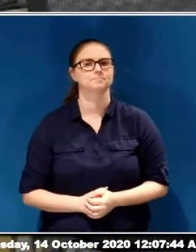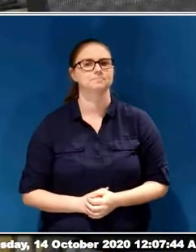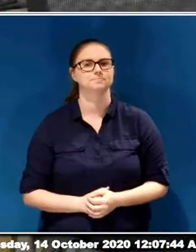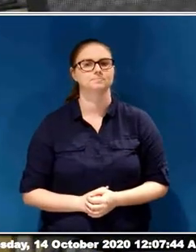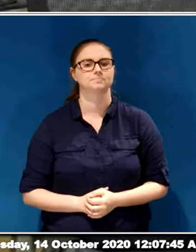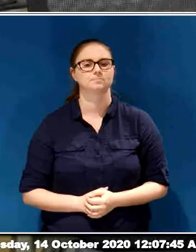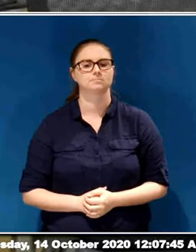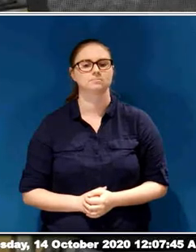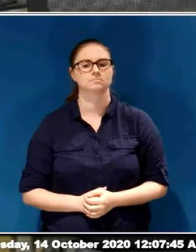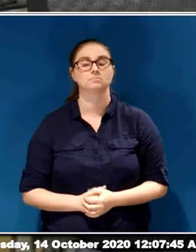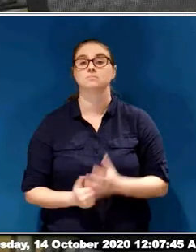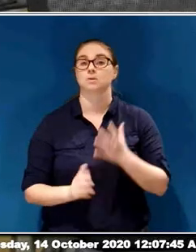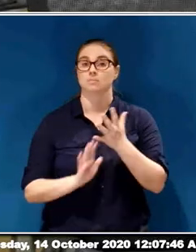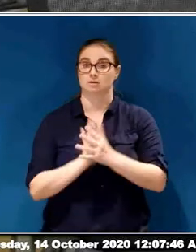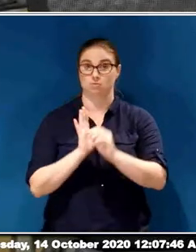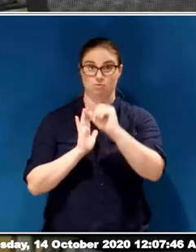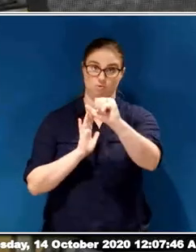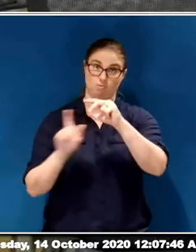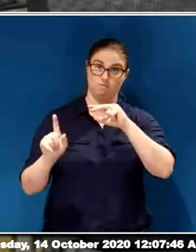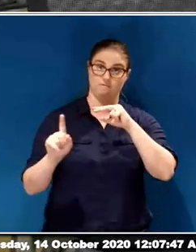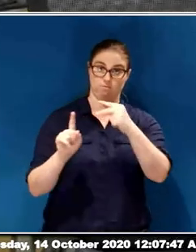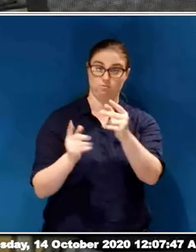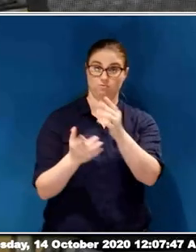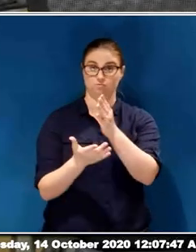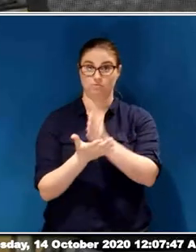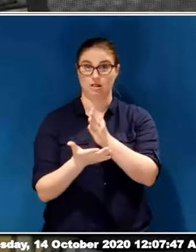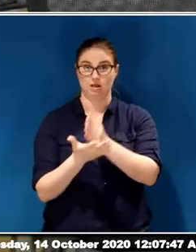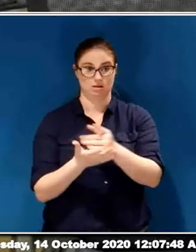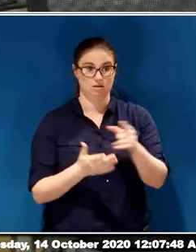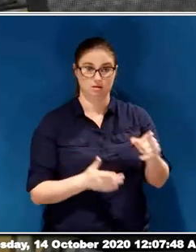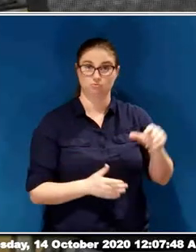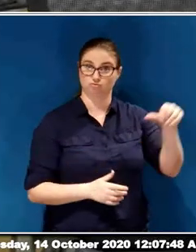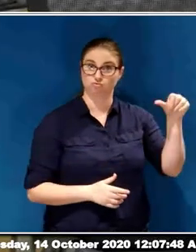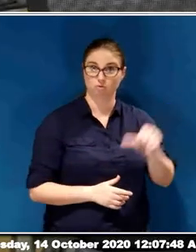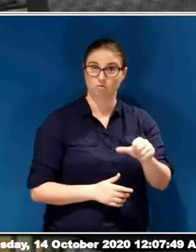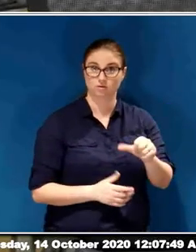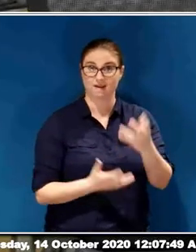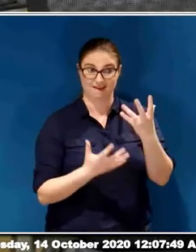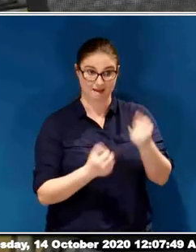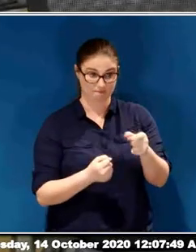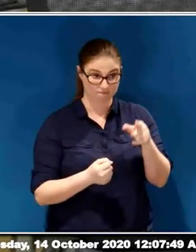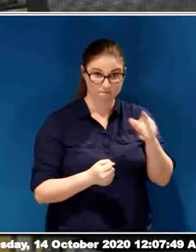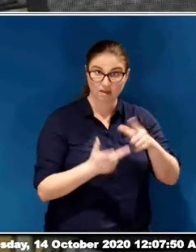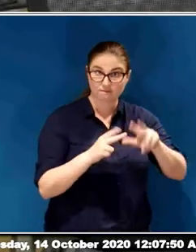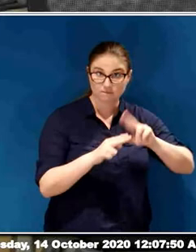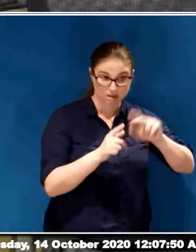done well, prevent barriers, prevent under-achievement, prevent escalations